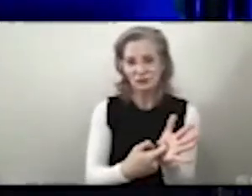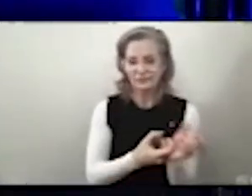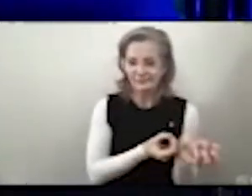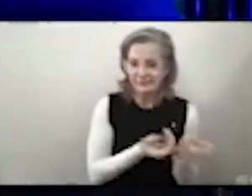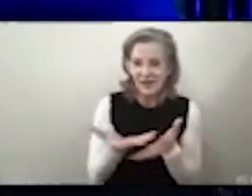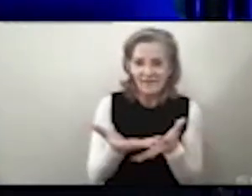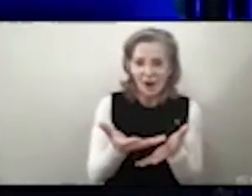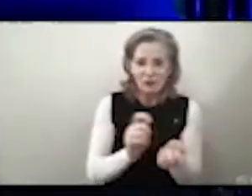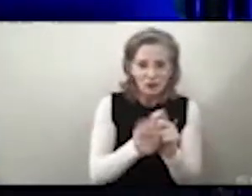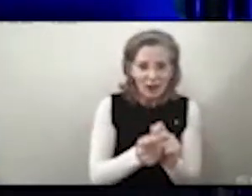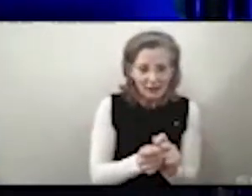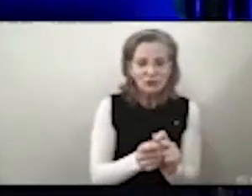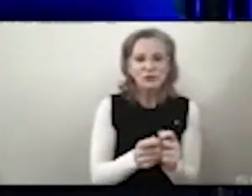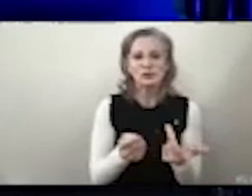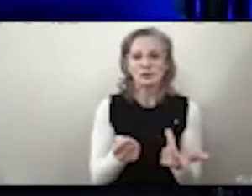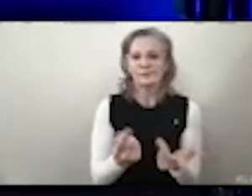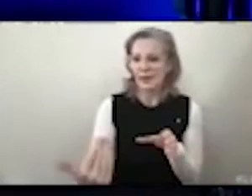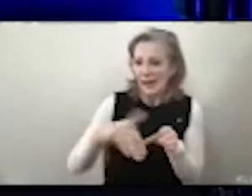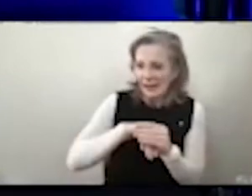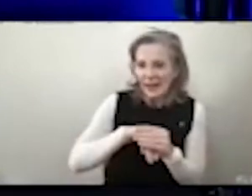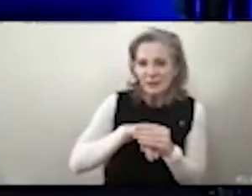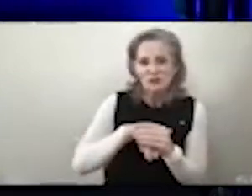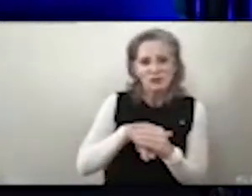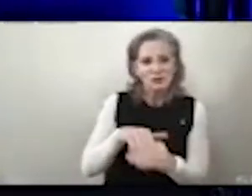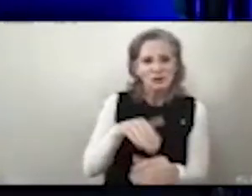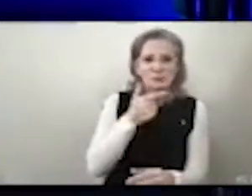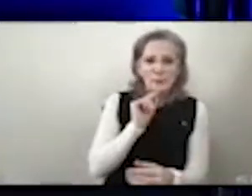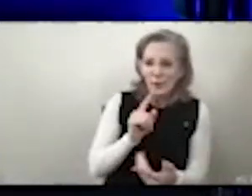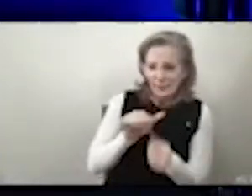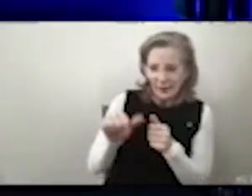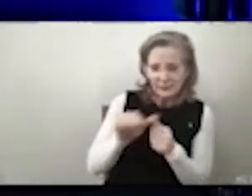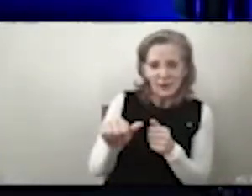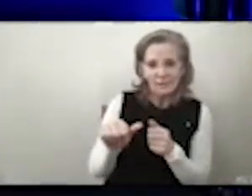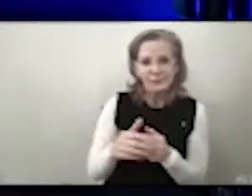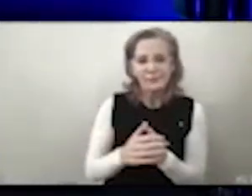decisions that impact their lives. Enhancing the ability to access and